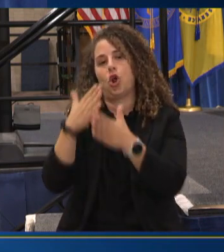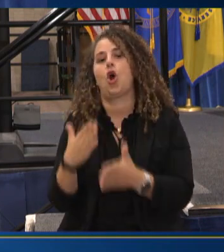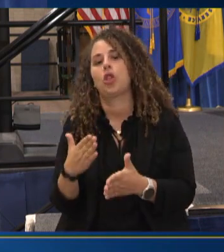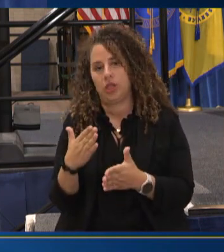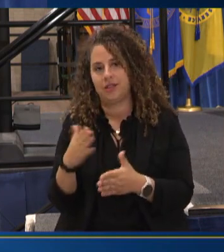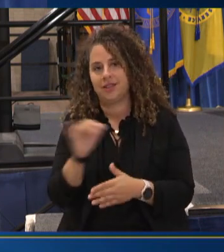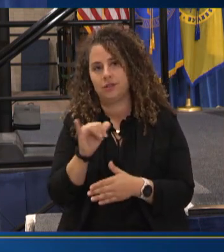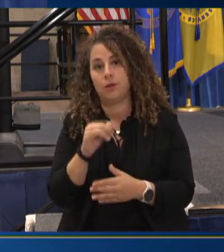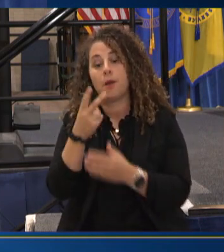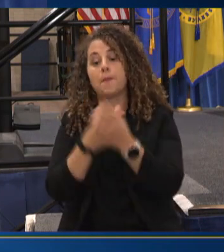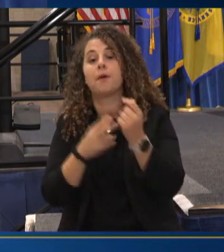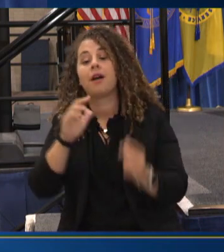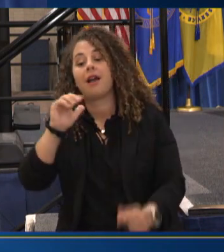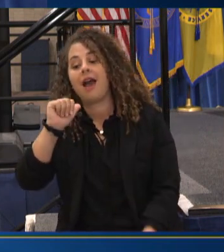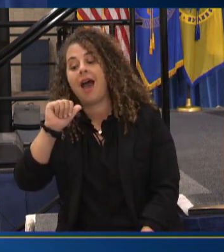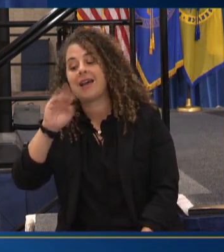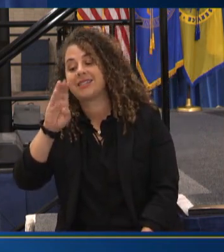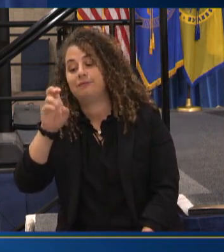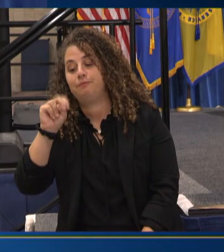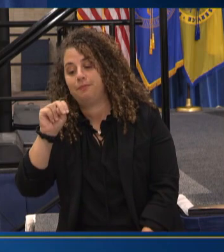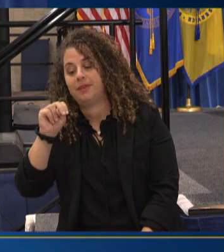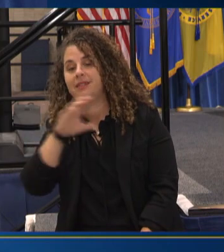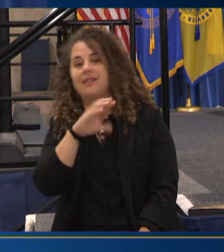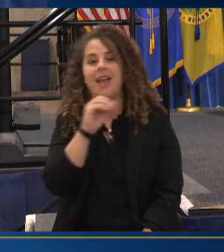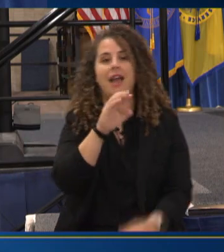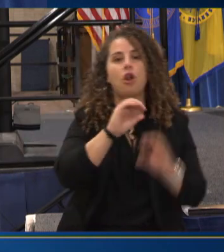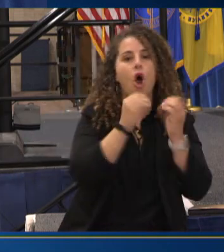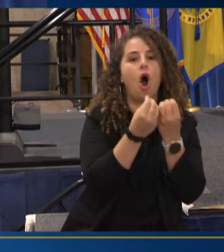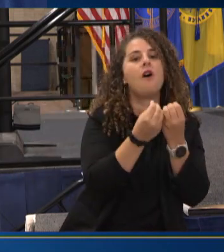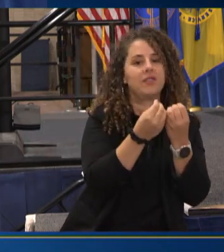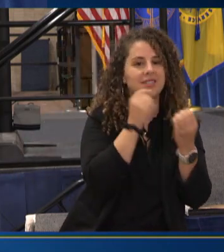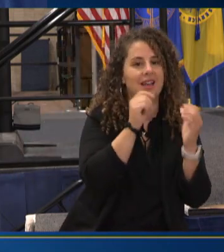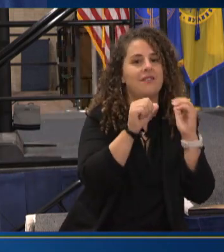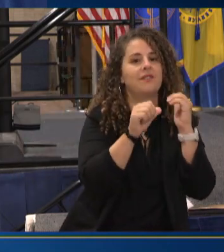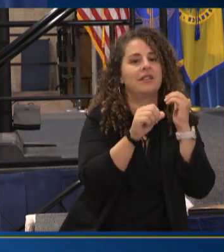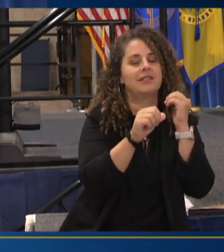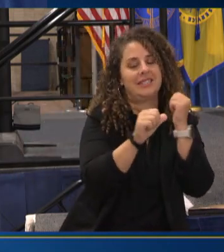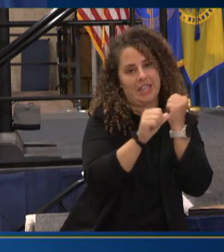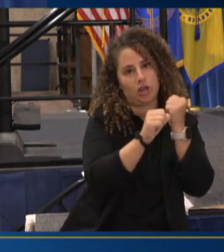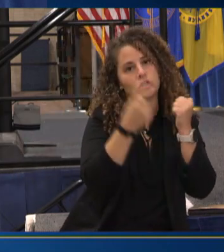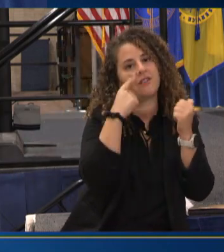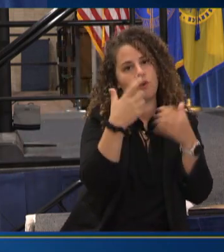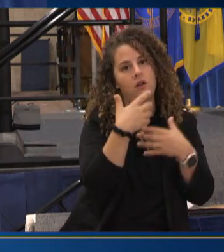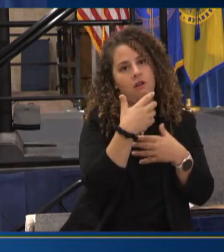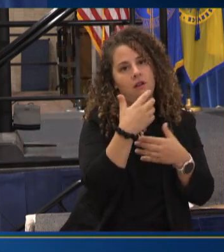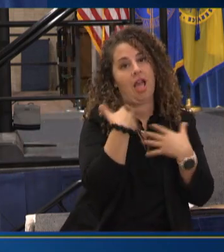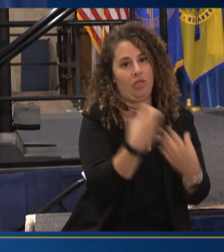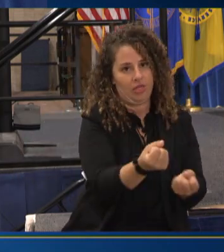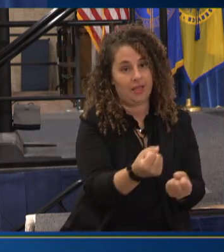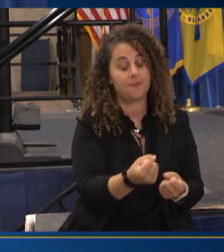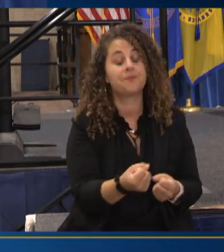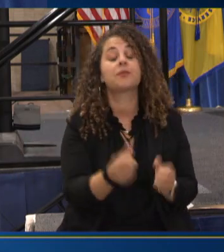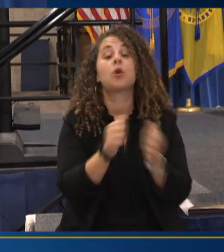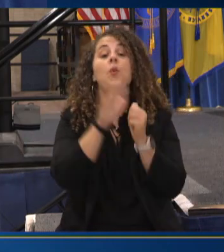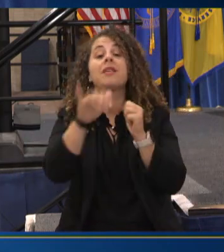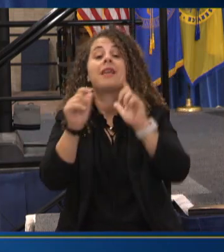both from Aspie and from the Office of the Assistant Secretary for Health. And on that note, I will turn it over to